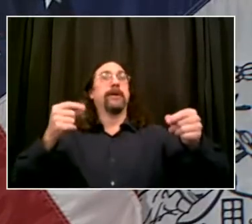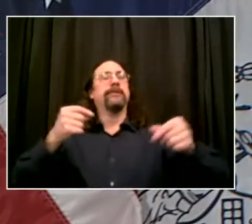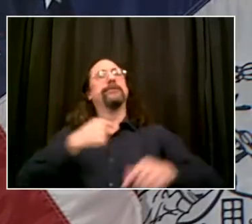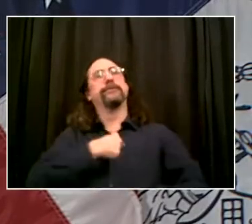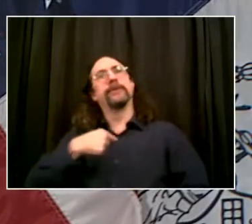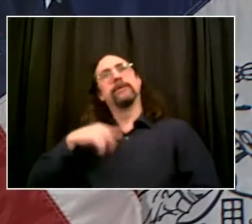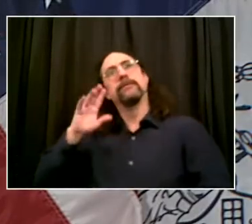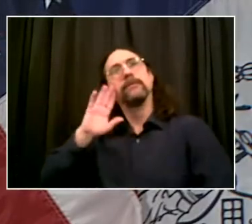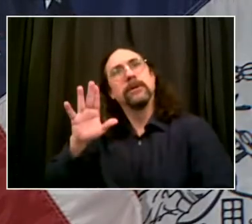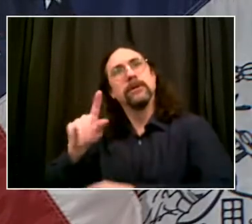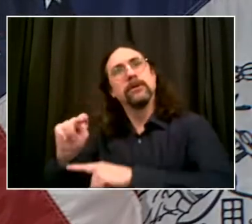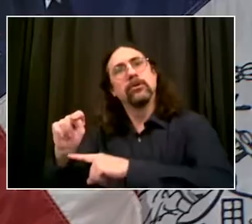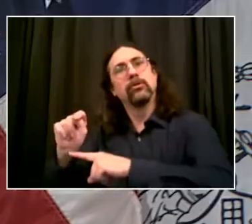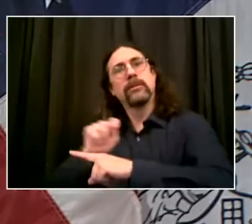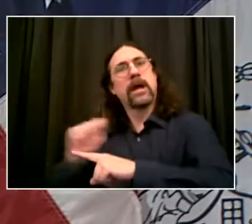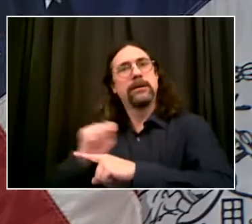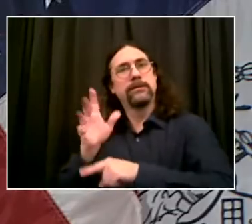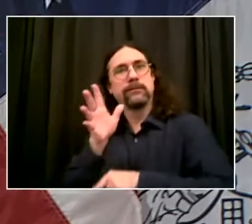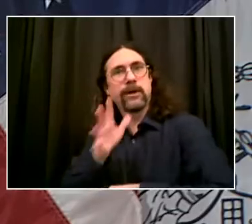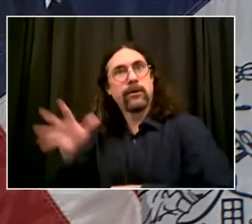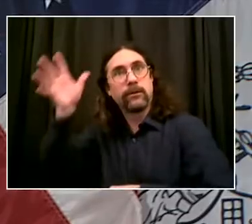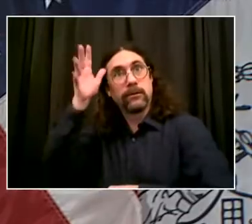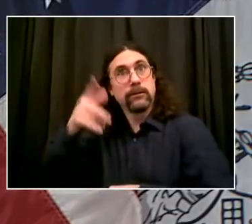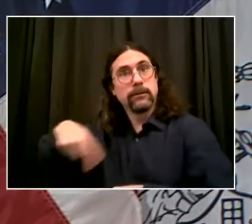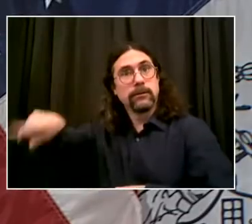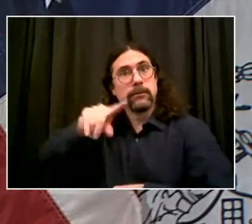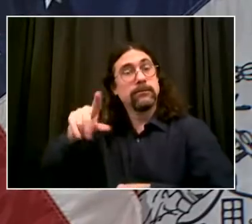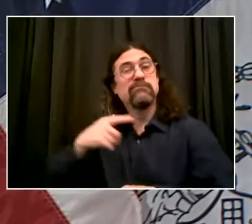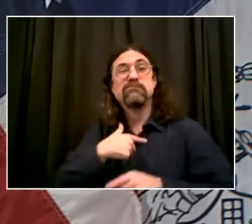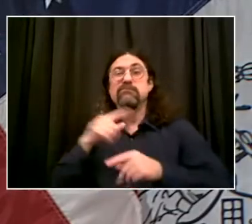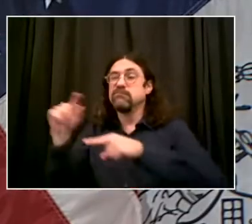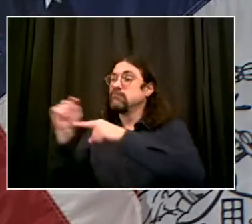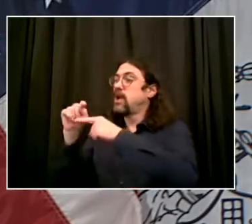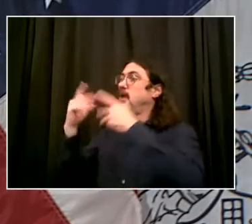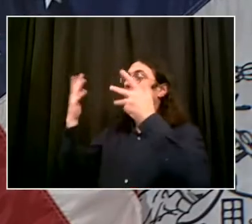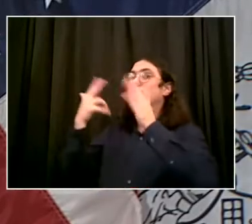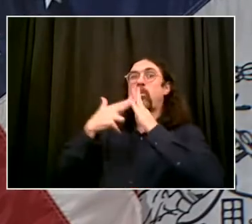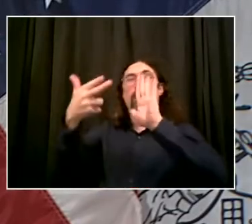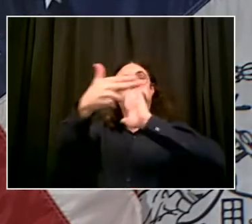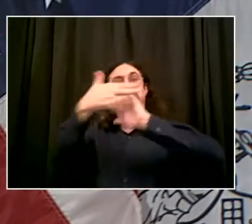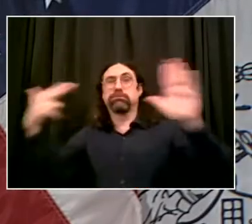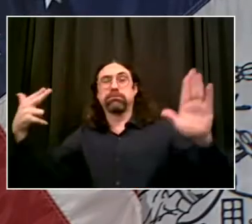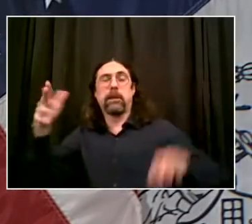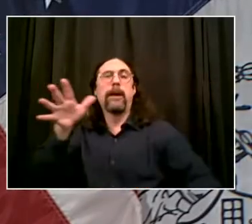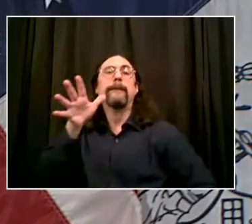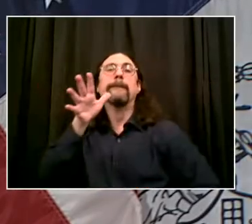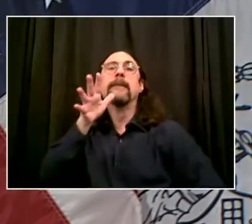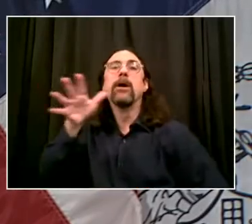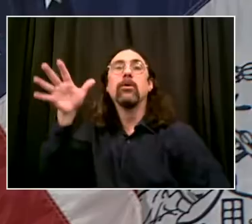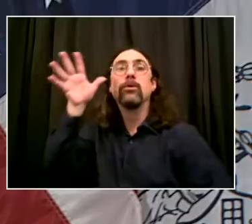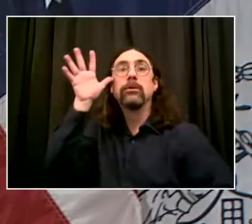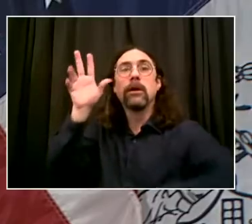OUT OF THE BEST COLLEAGUES AND TEACHERS WITH THE EDUCATION OF F